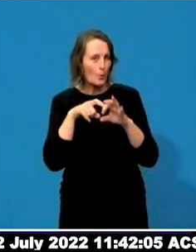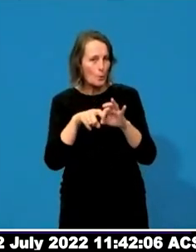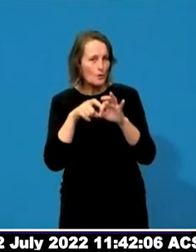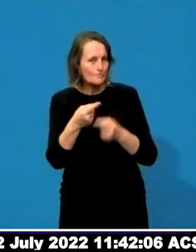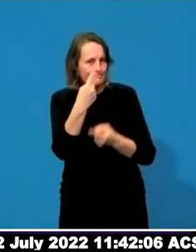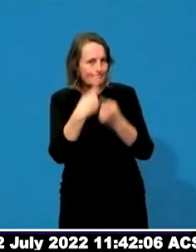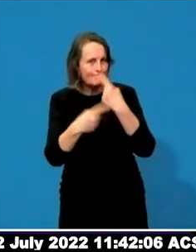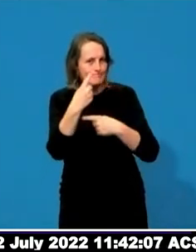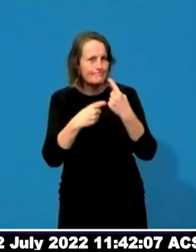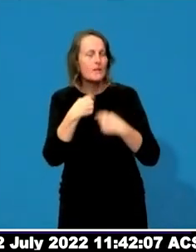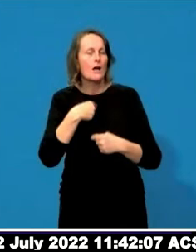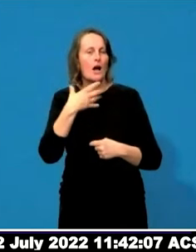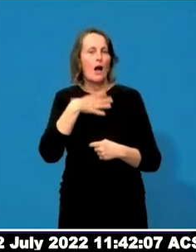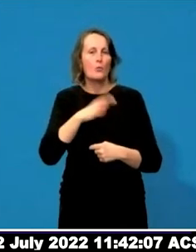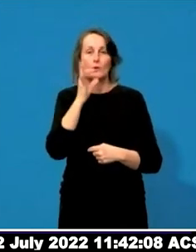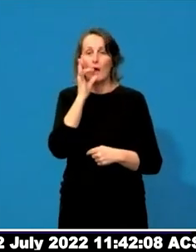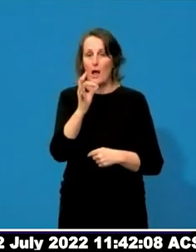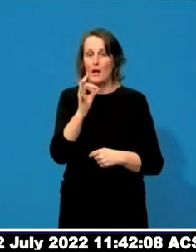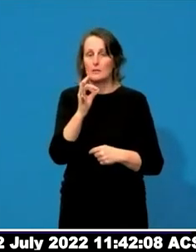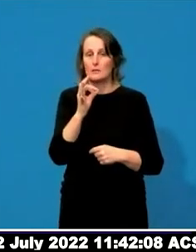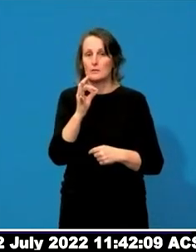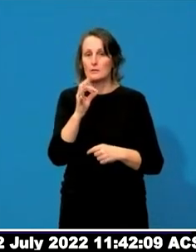can I just briefly go to some short issues.